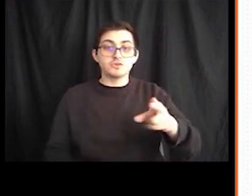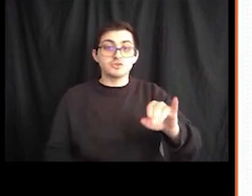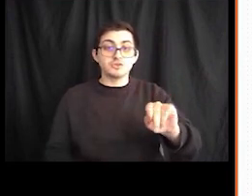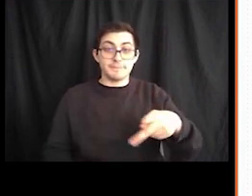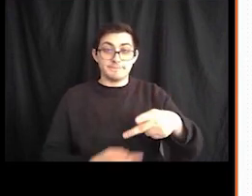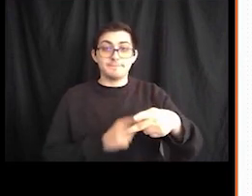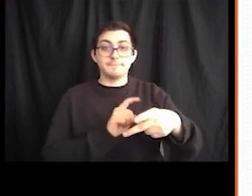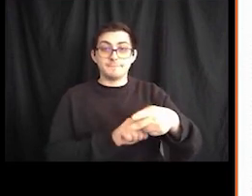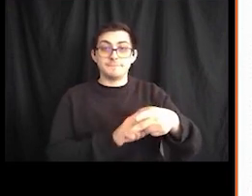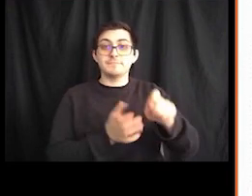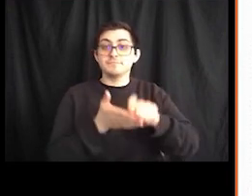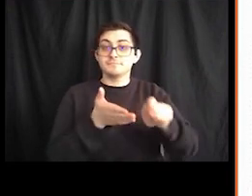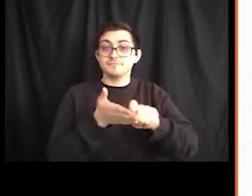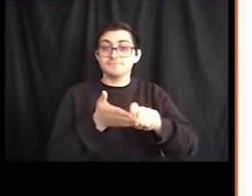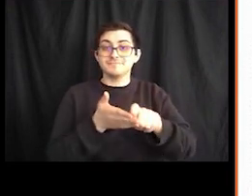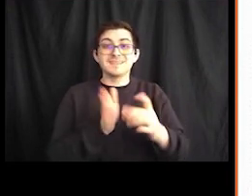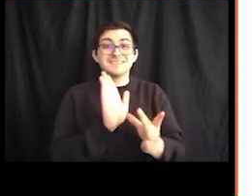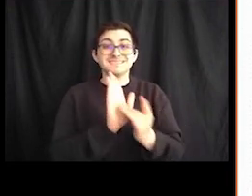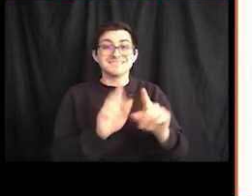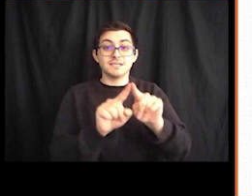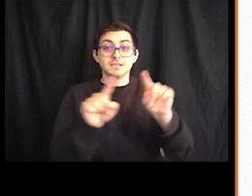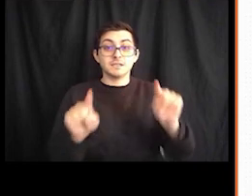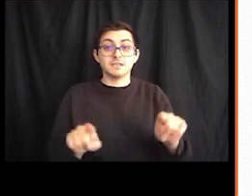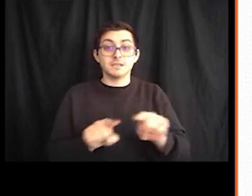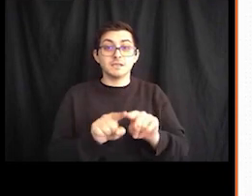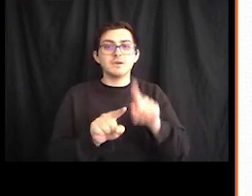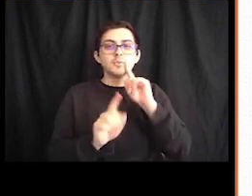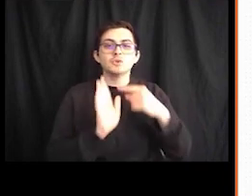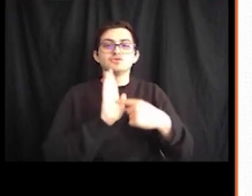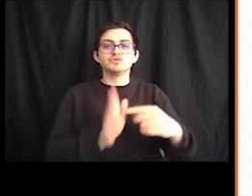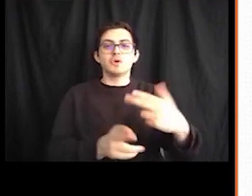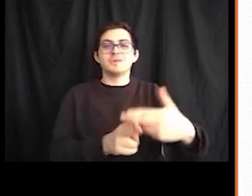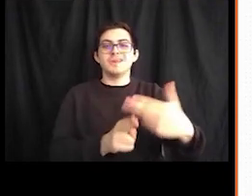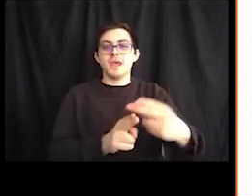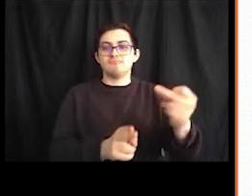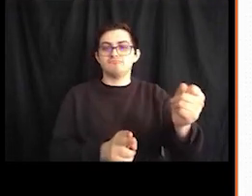Stickies will show authors by default, you can use the authorship toggle to turn off this and keep stickies